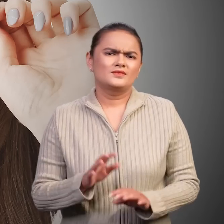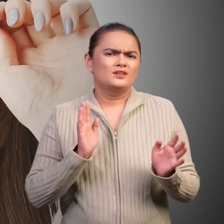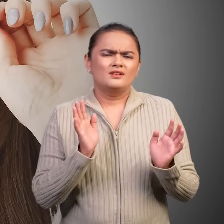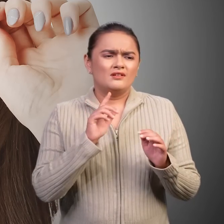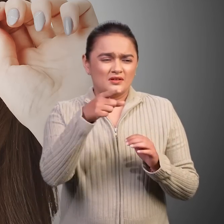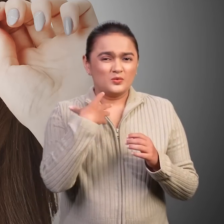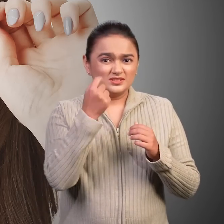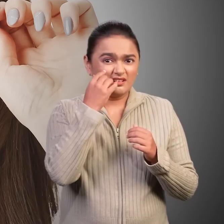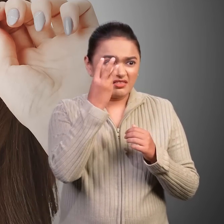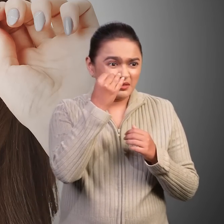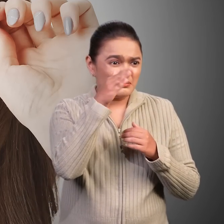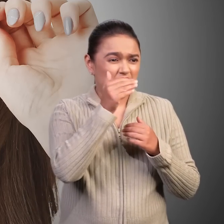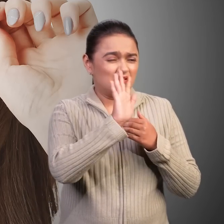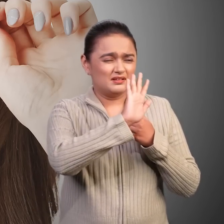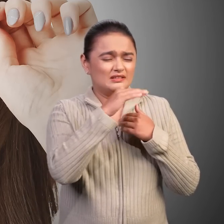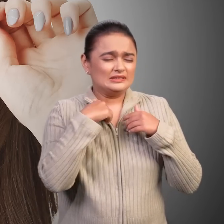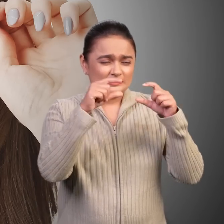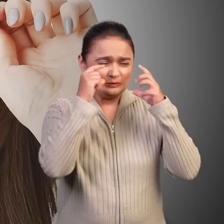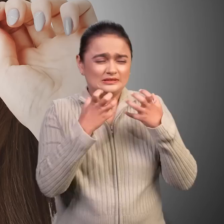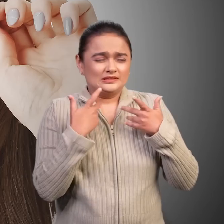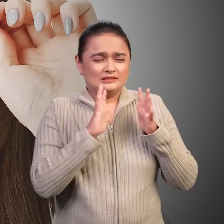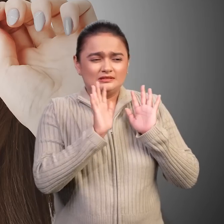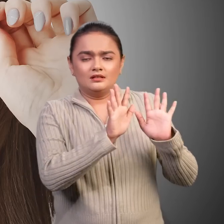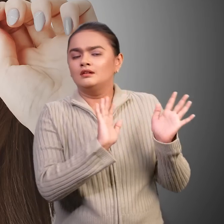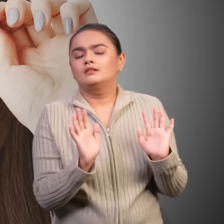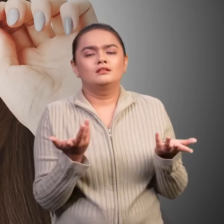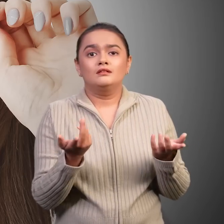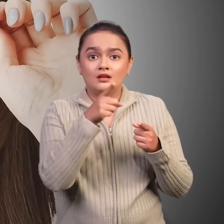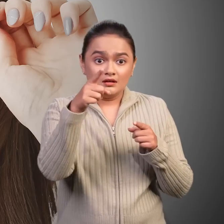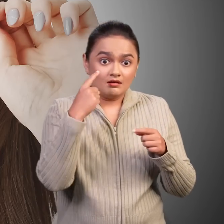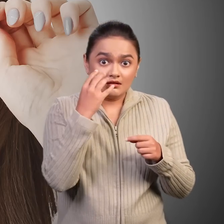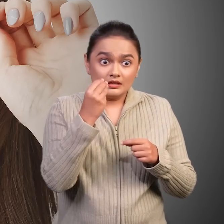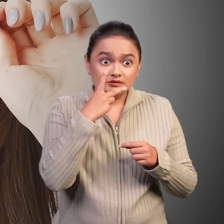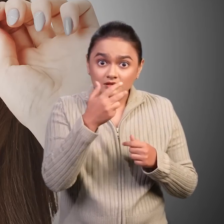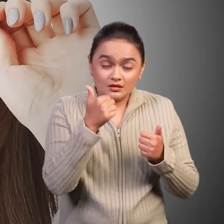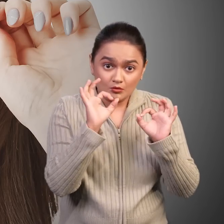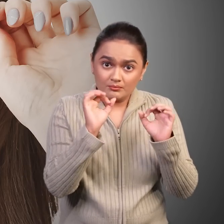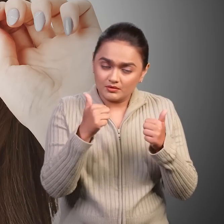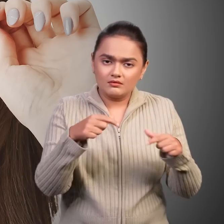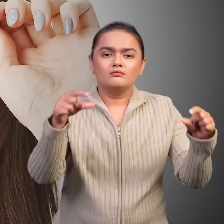No, there's no real way to avoid getting glasses if you need glasses is big, it's because your eyeball length